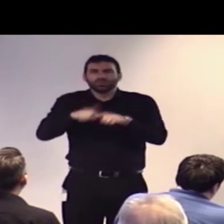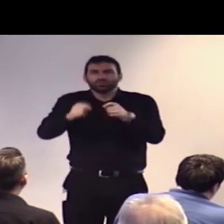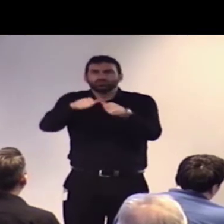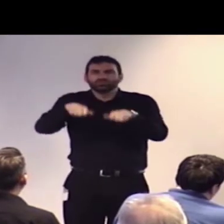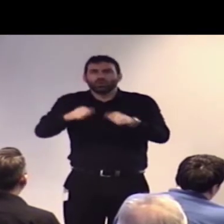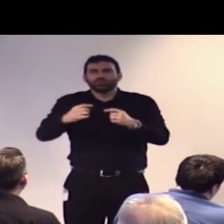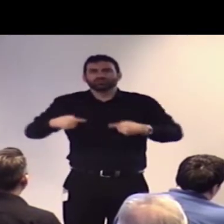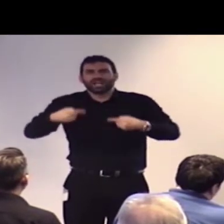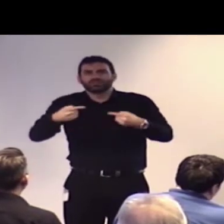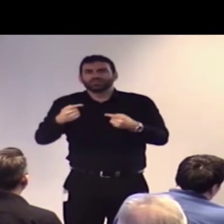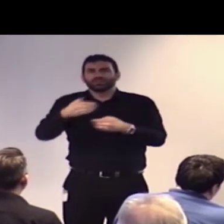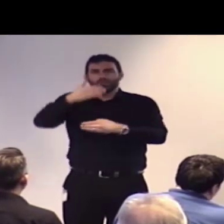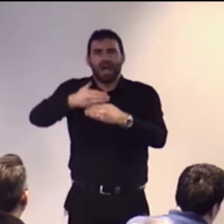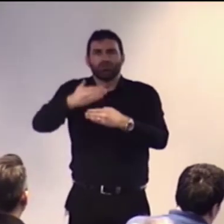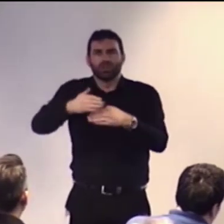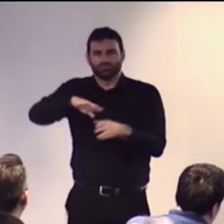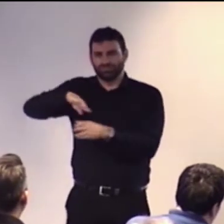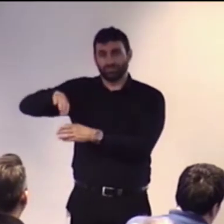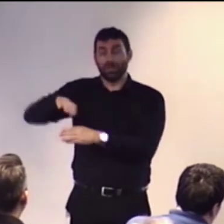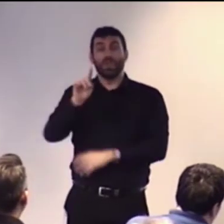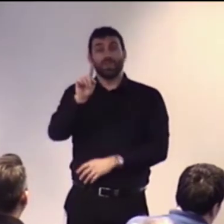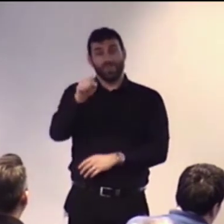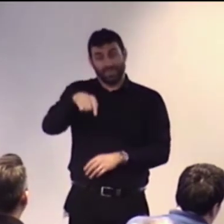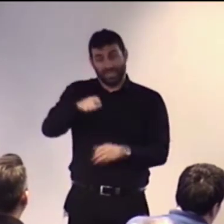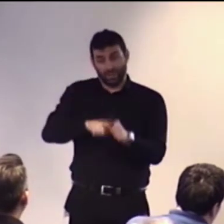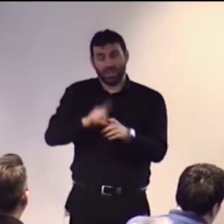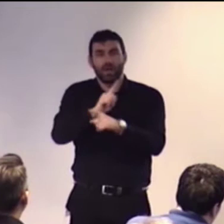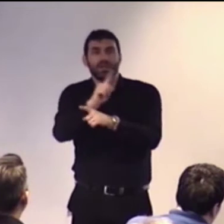And later this year, we will be publishing a strategy which will be the beginning of